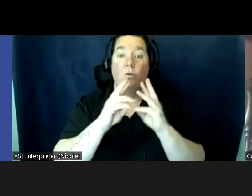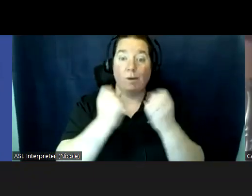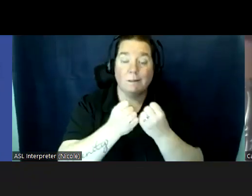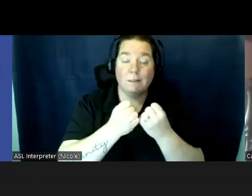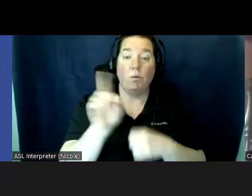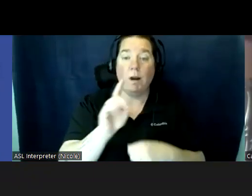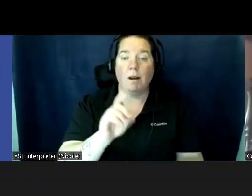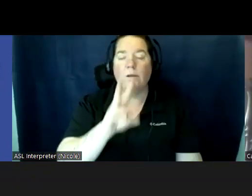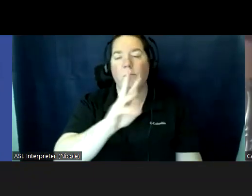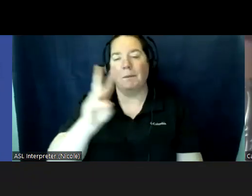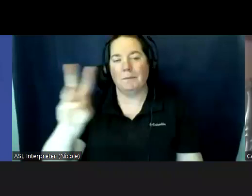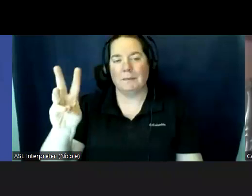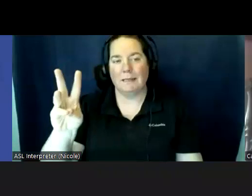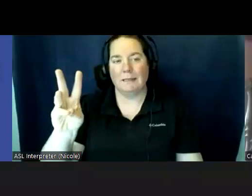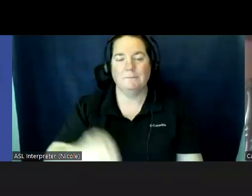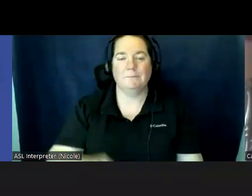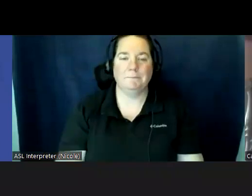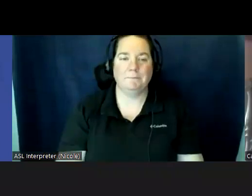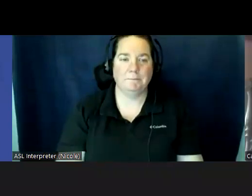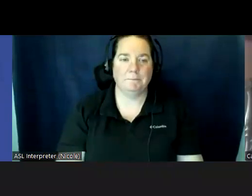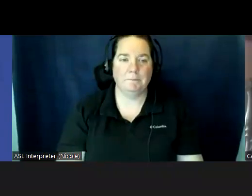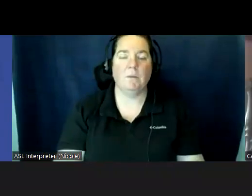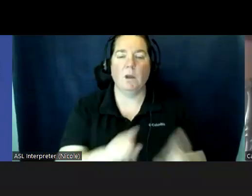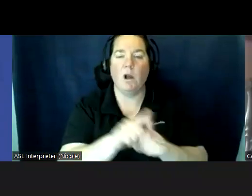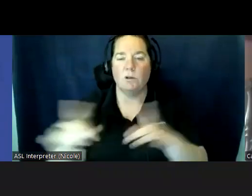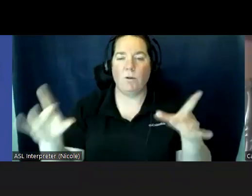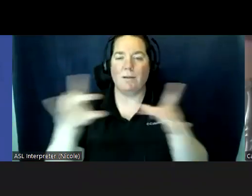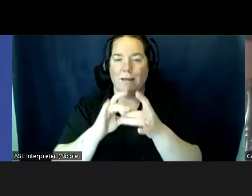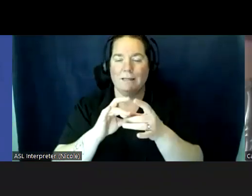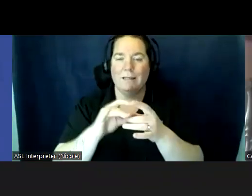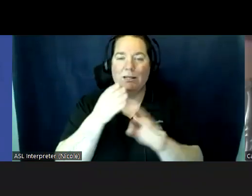our website www.vermontfamilynetwork.com. You can also find links to our previously recorded ones,